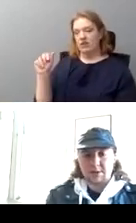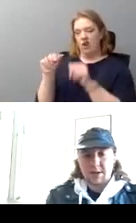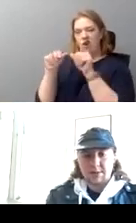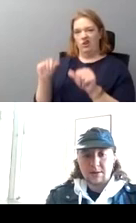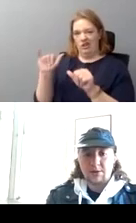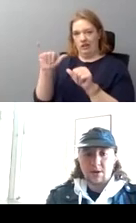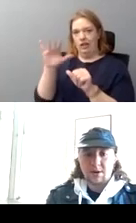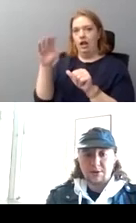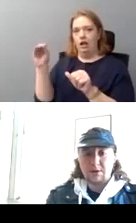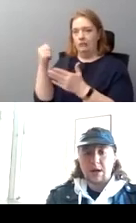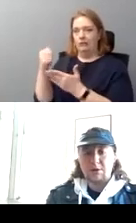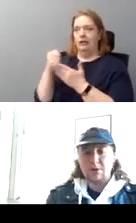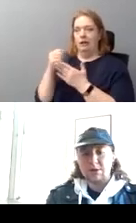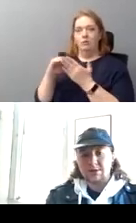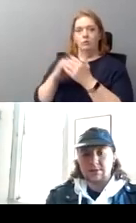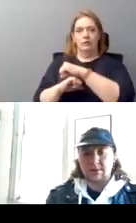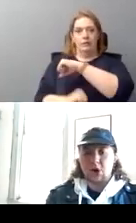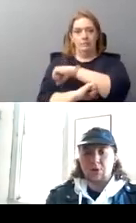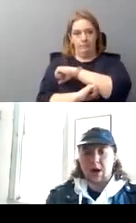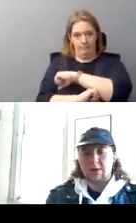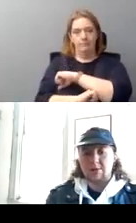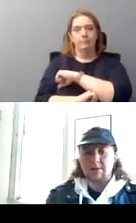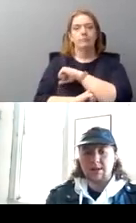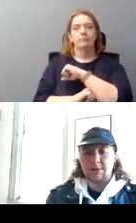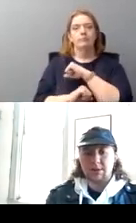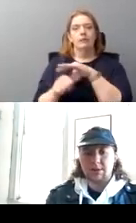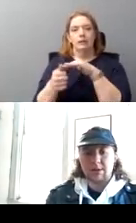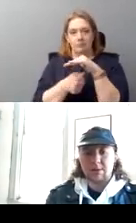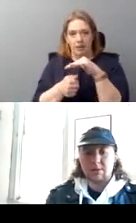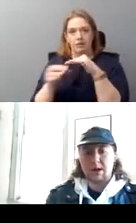the basement and garage, the new additions to the home allowed it to be seismically stable,